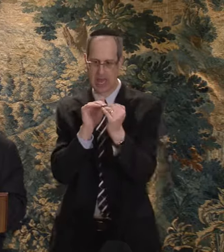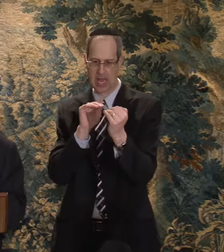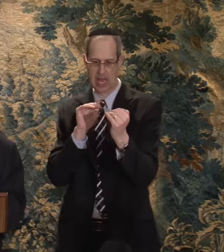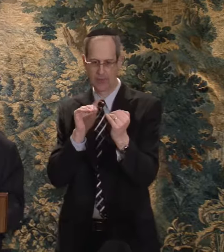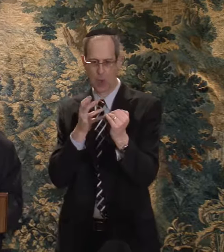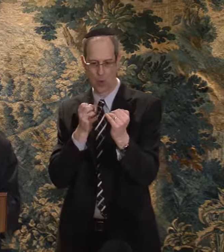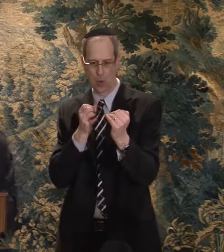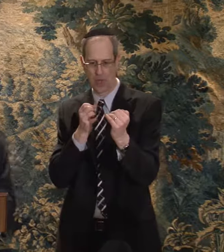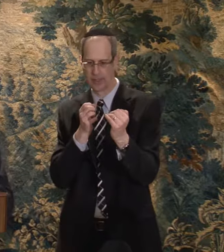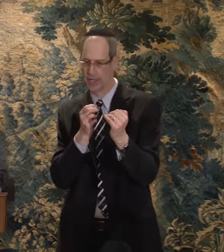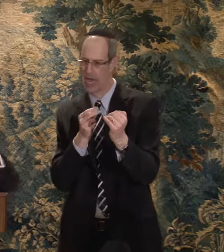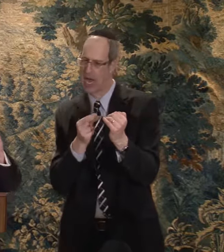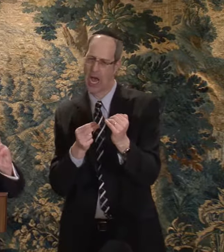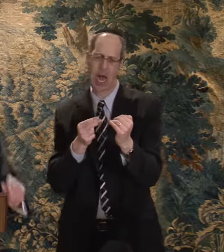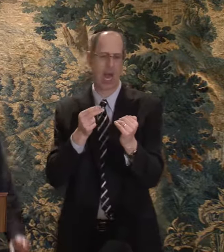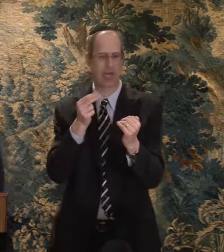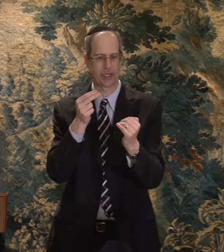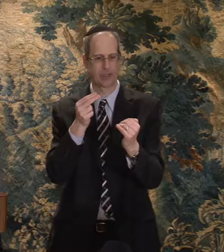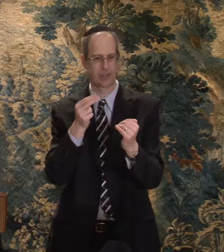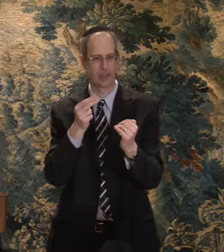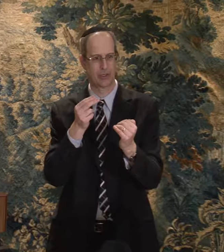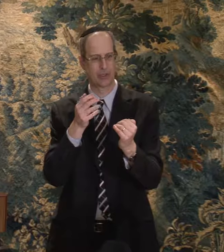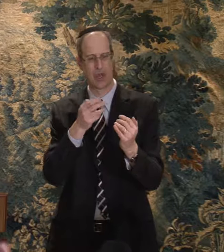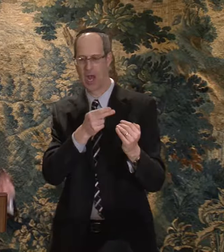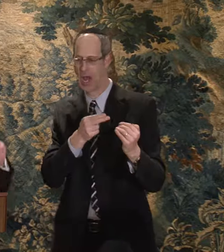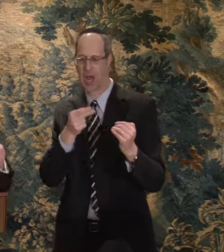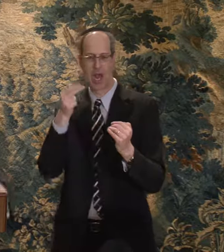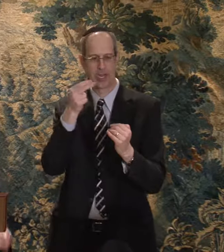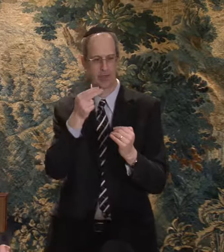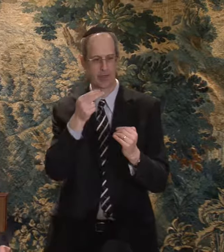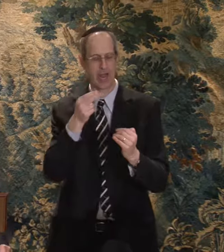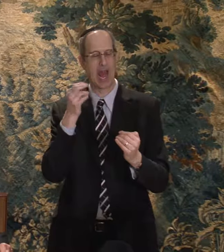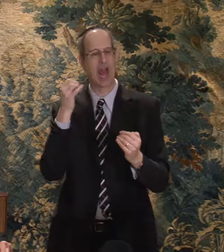want a stag heifer always to want to go higher and that's how you accomplish and